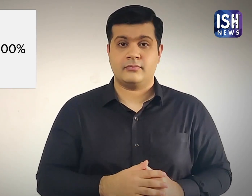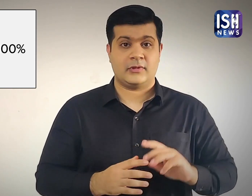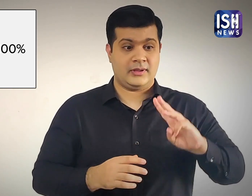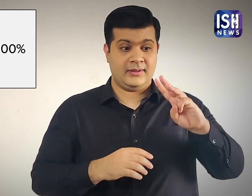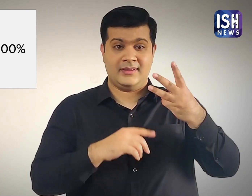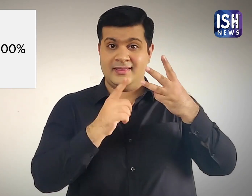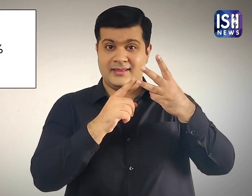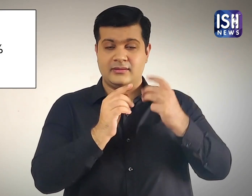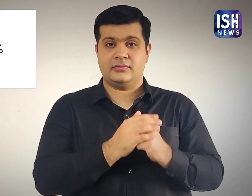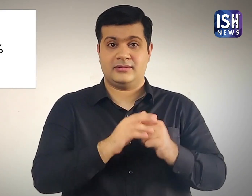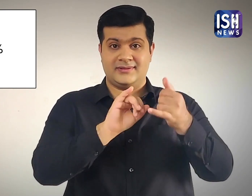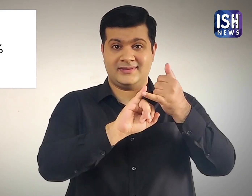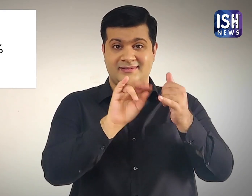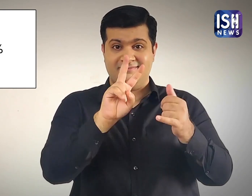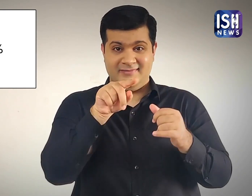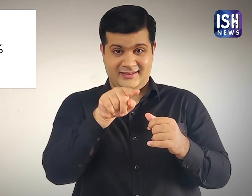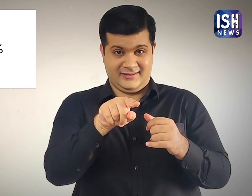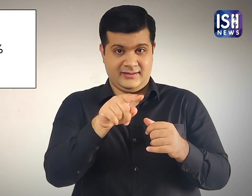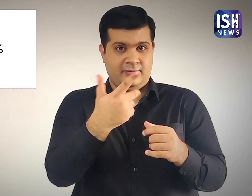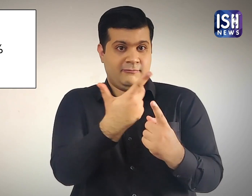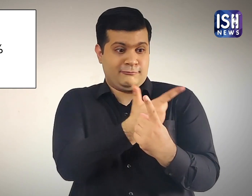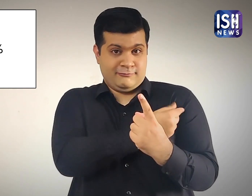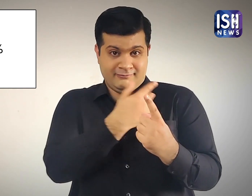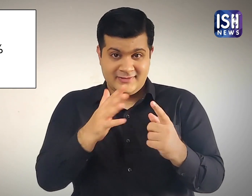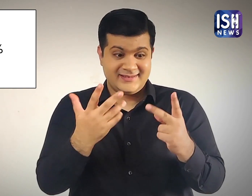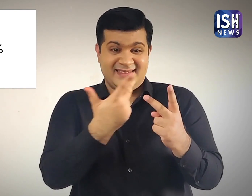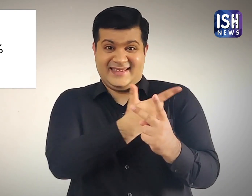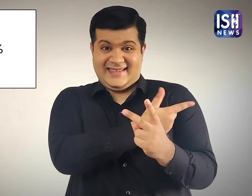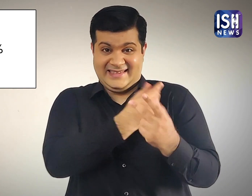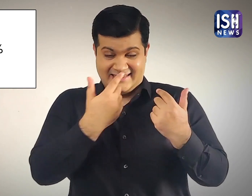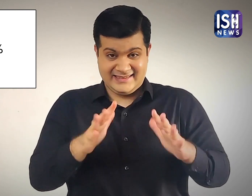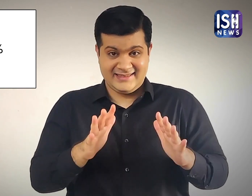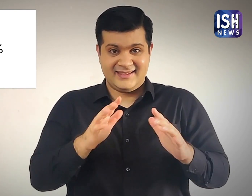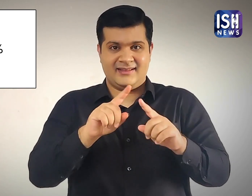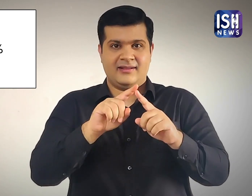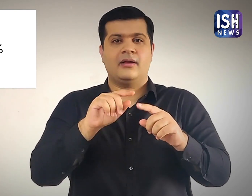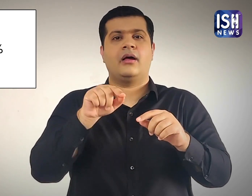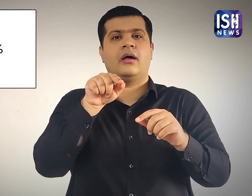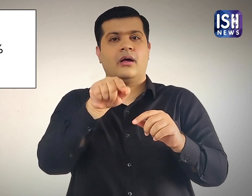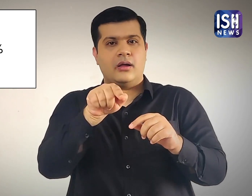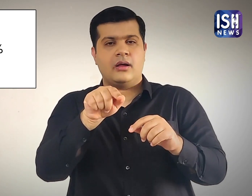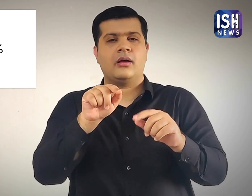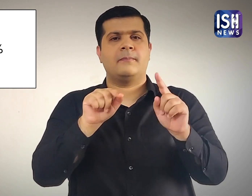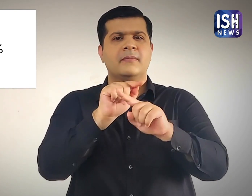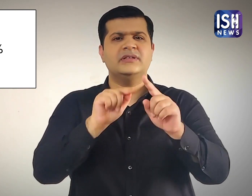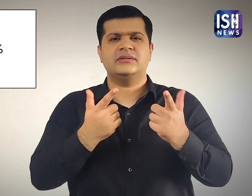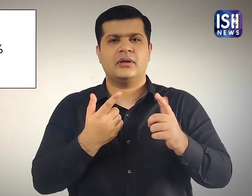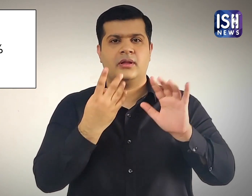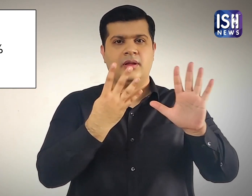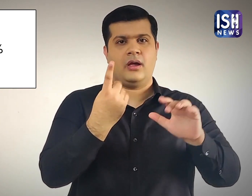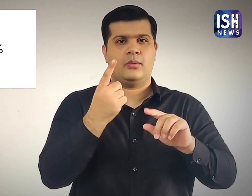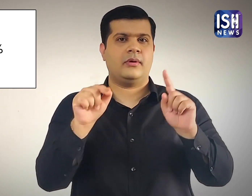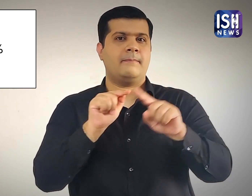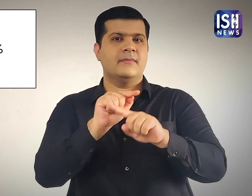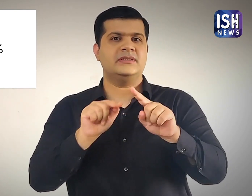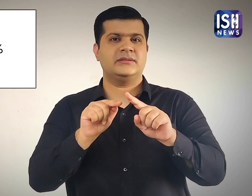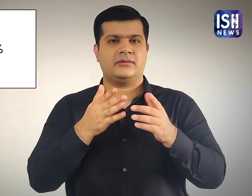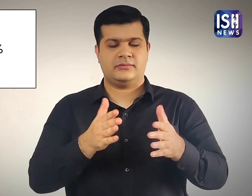Sputnik V has an efficacy of over 91%.